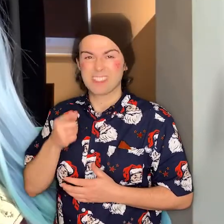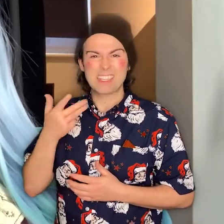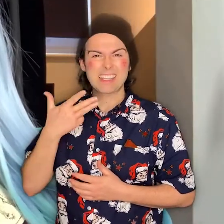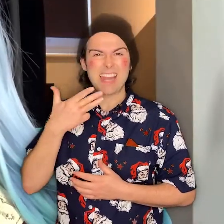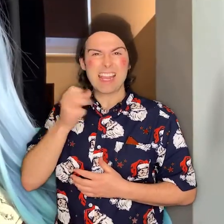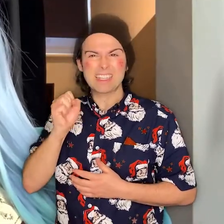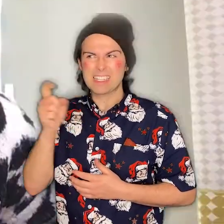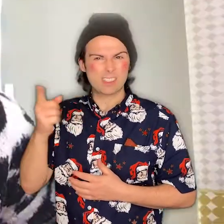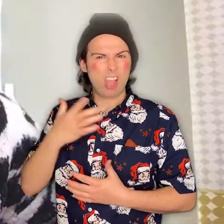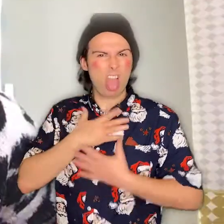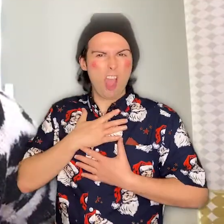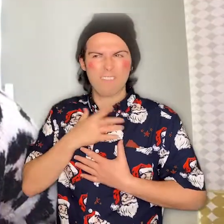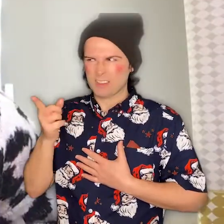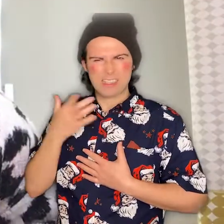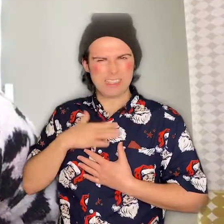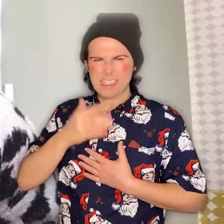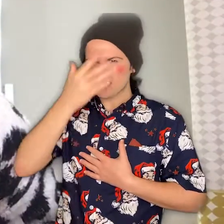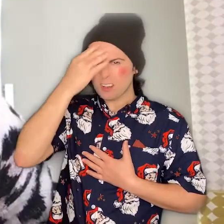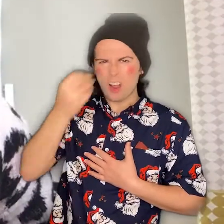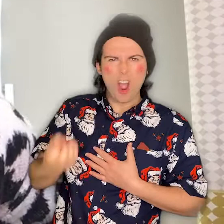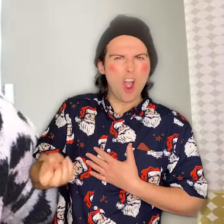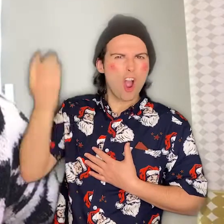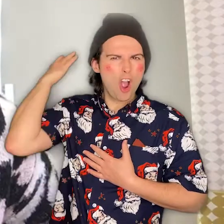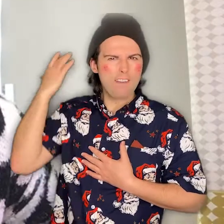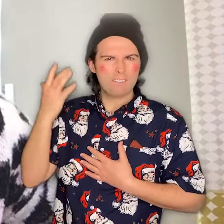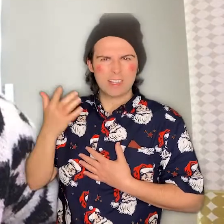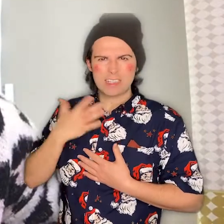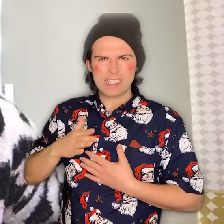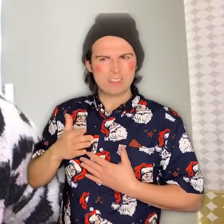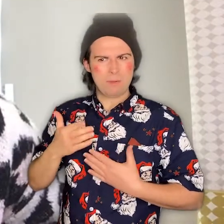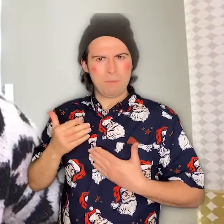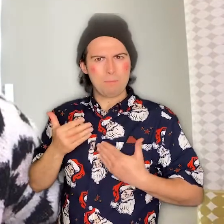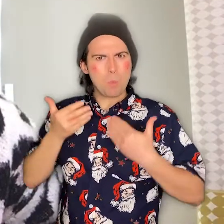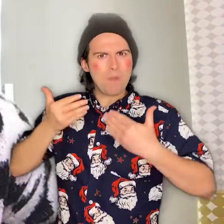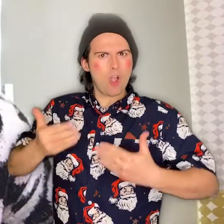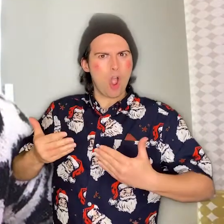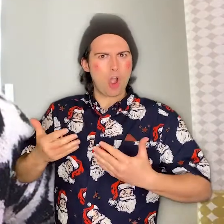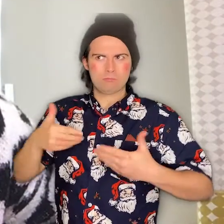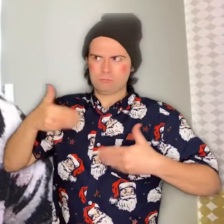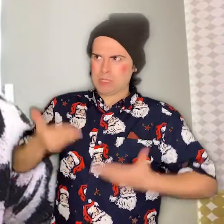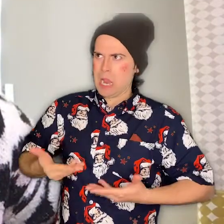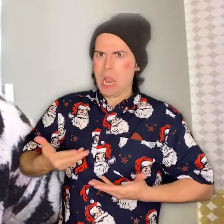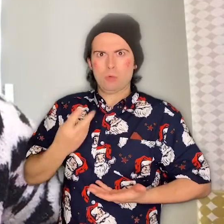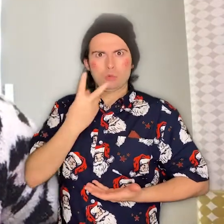Senga – Aye, awrite hen, I’ll pack away my Clueless VHS and get signed on to the Netflix